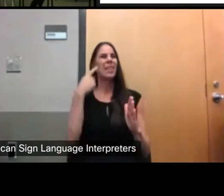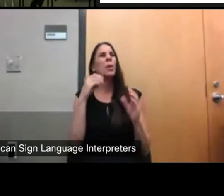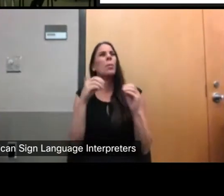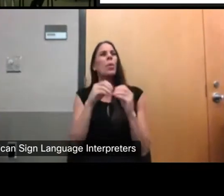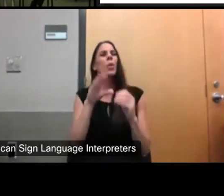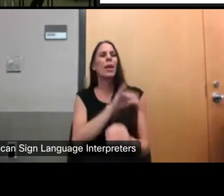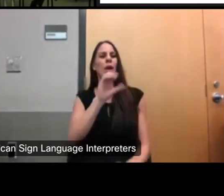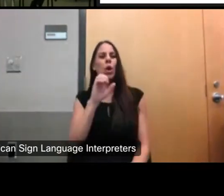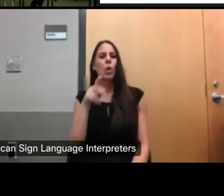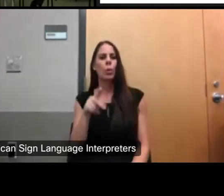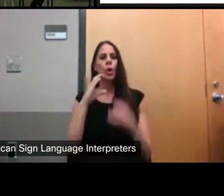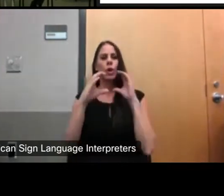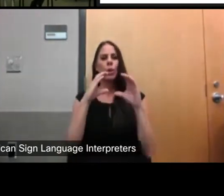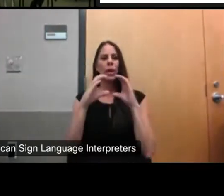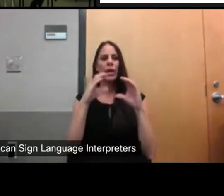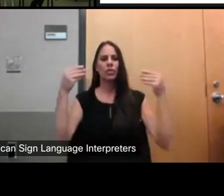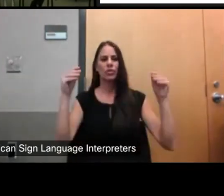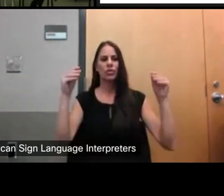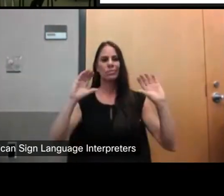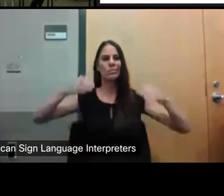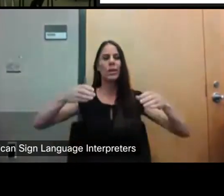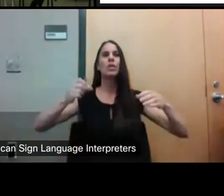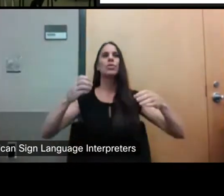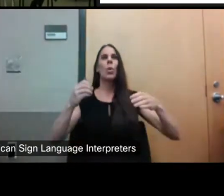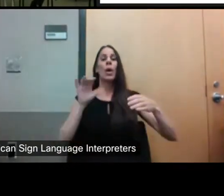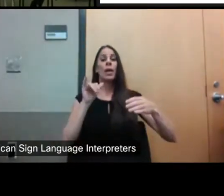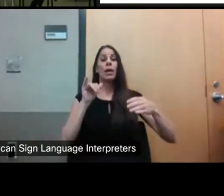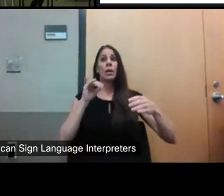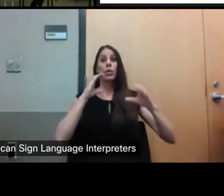communication shop and really what it was that that communications roundtable is brought